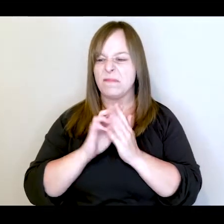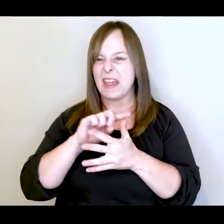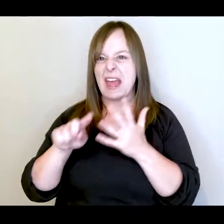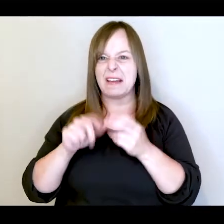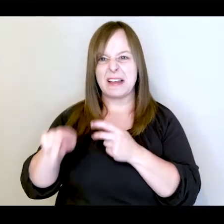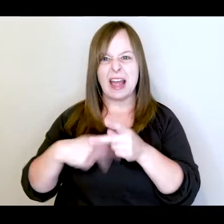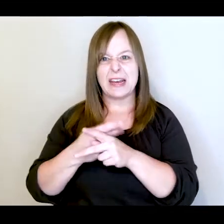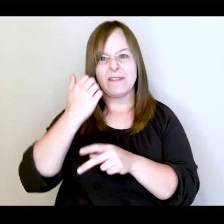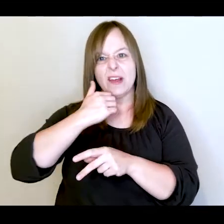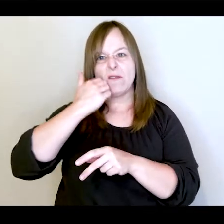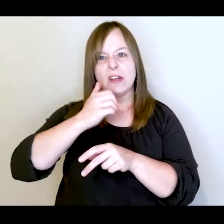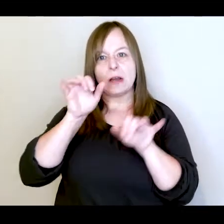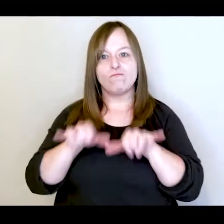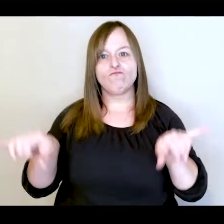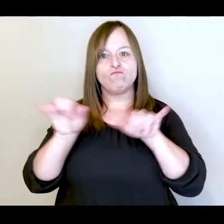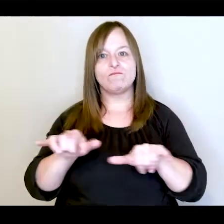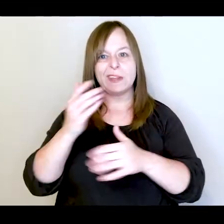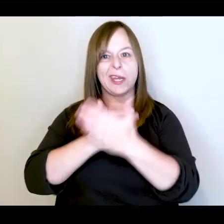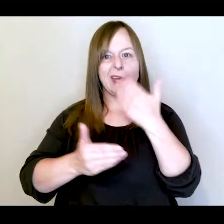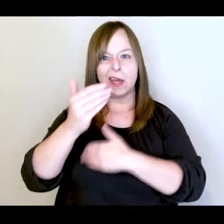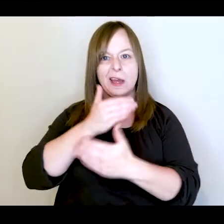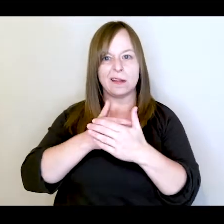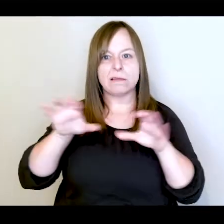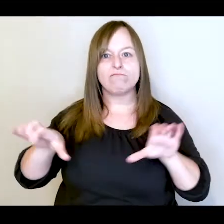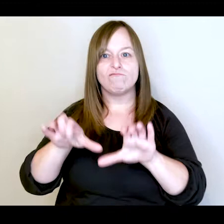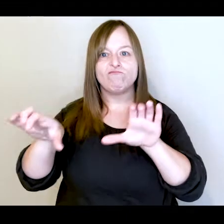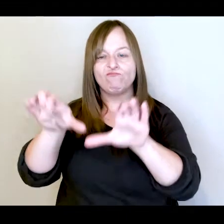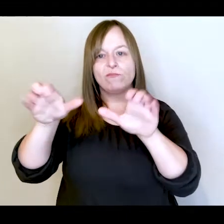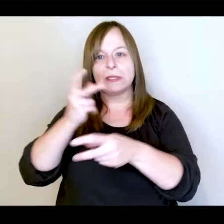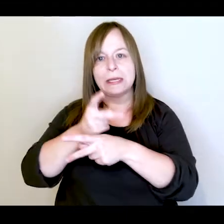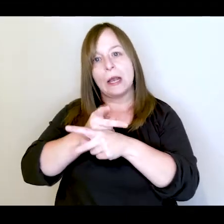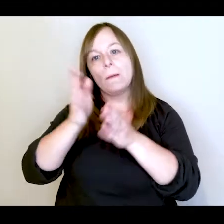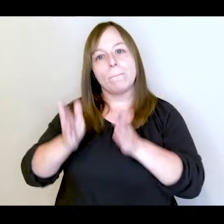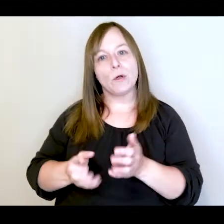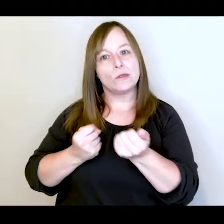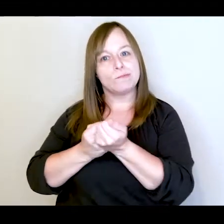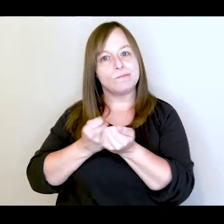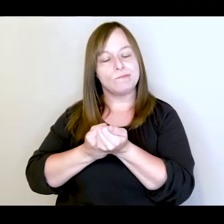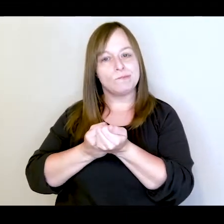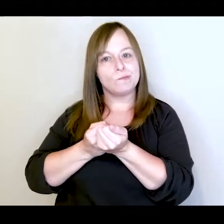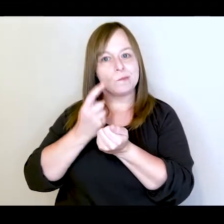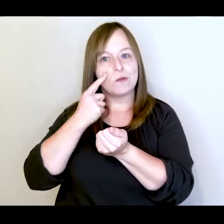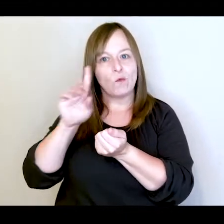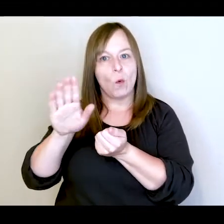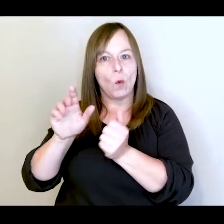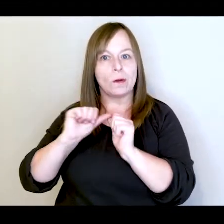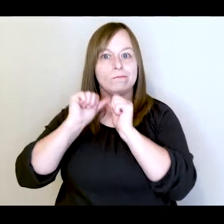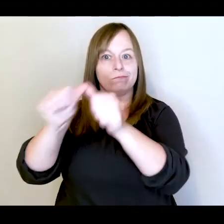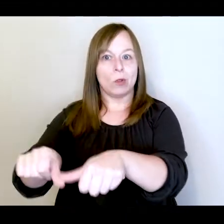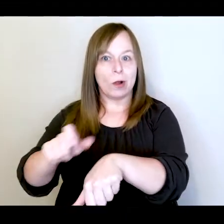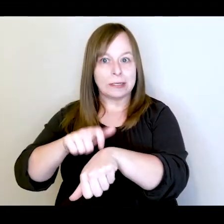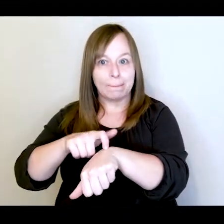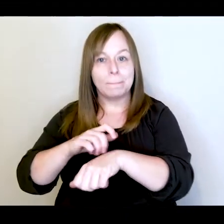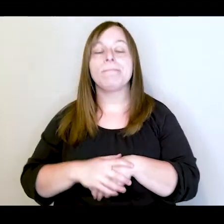So that sort of daily hands-on care that the person is going to need for a long time.